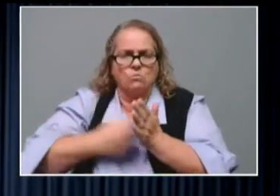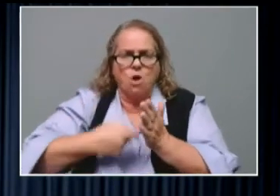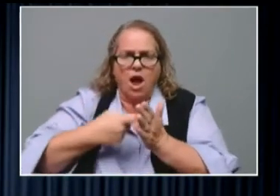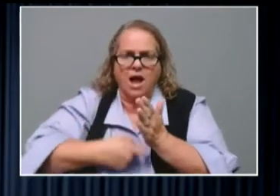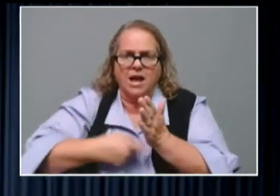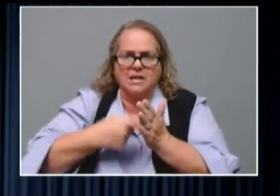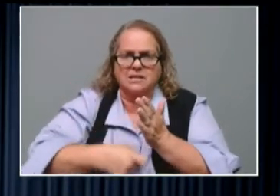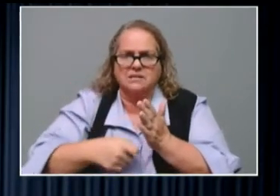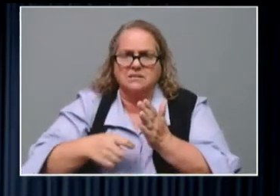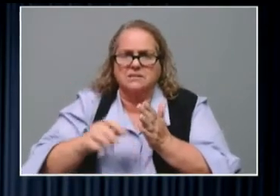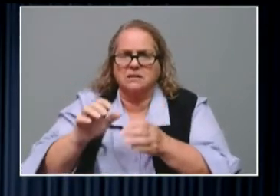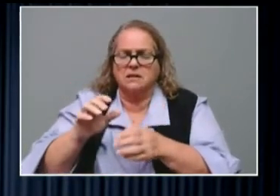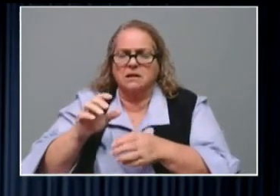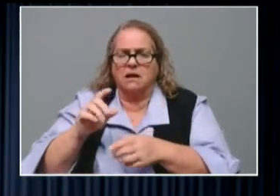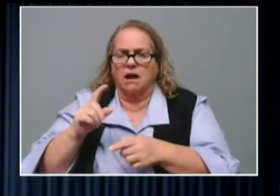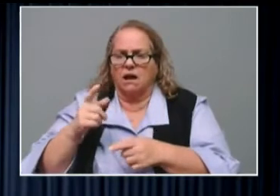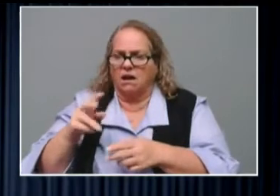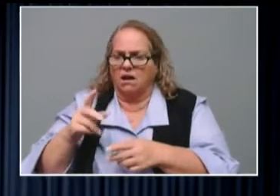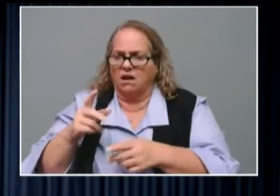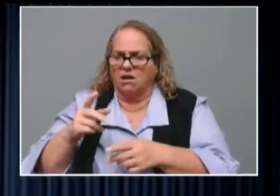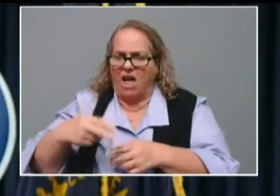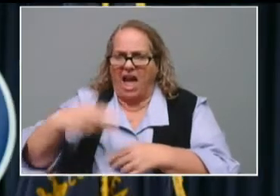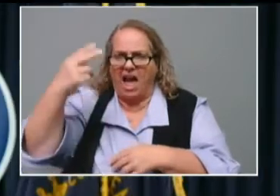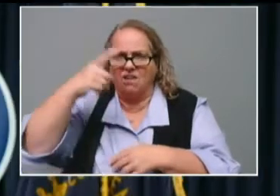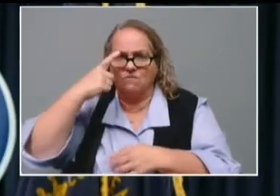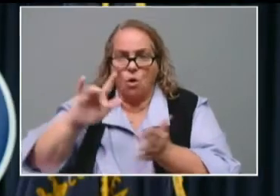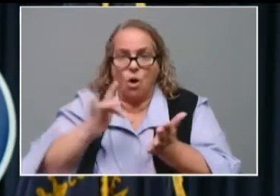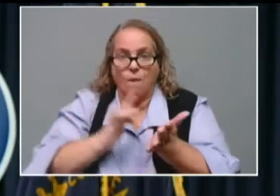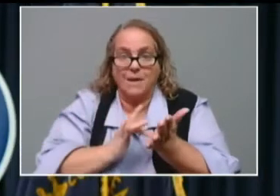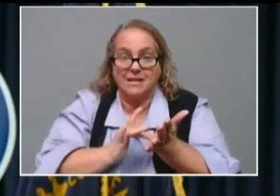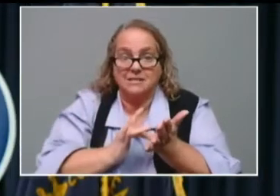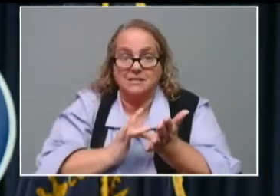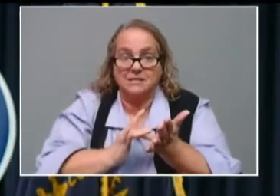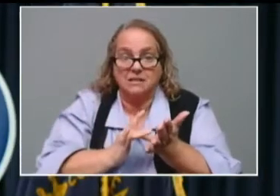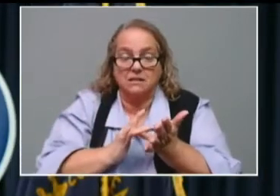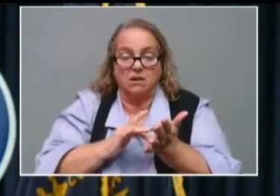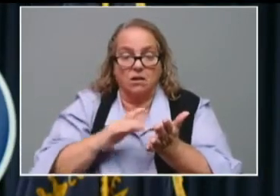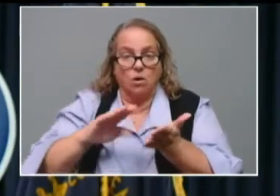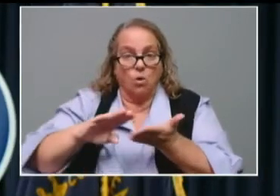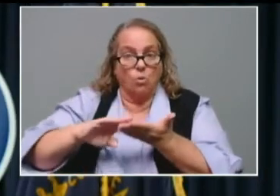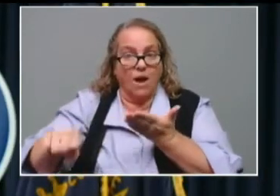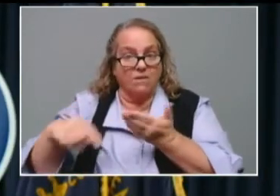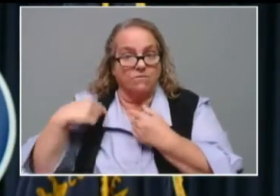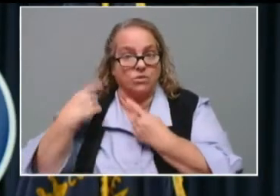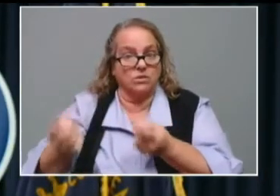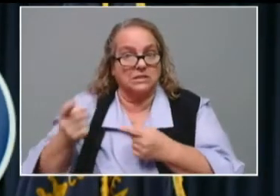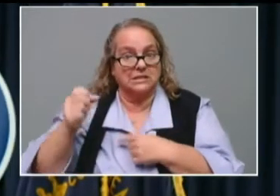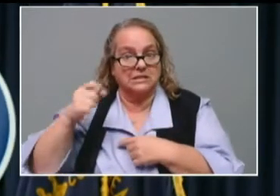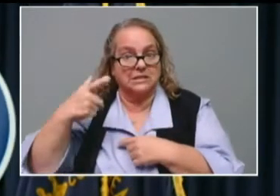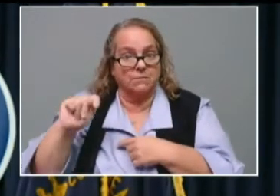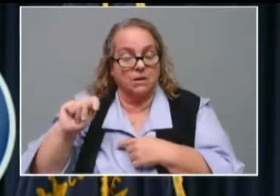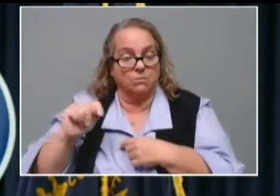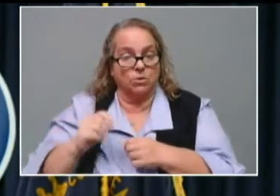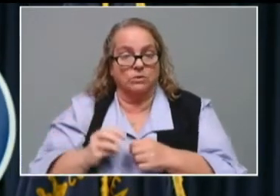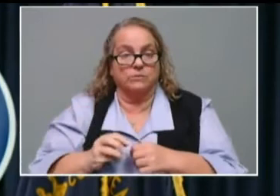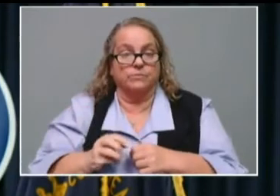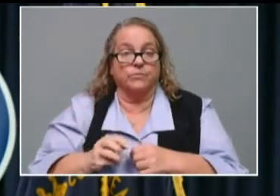orders since like the first week of september uh well the price gouging uh